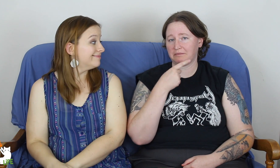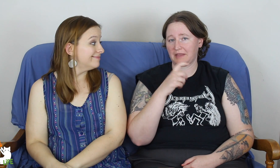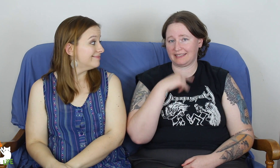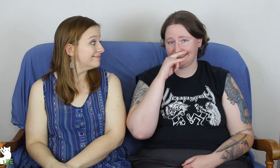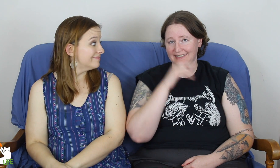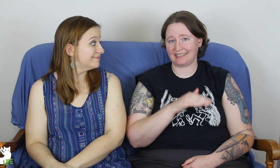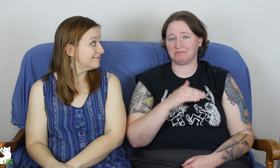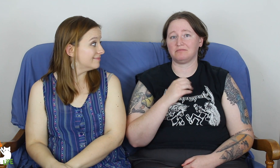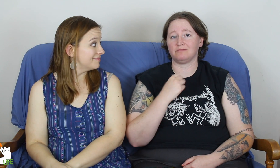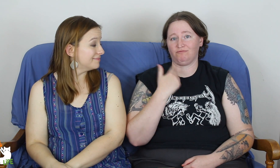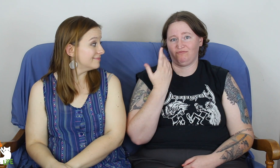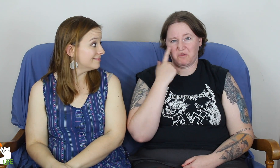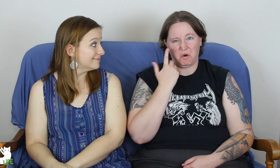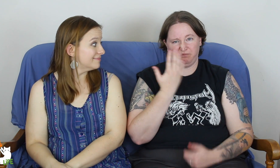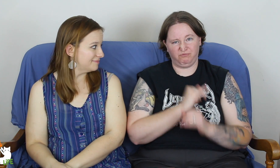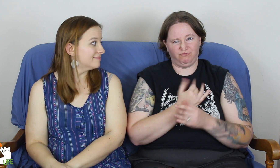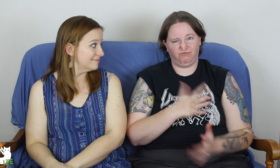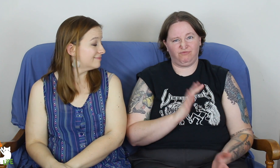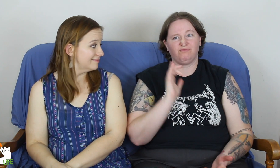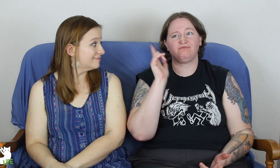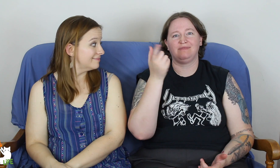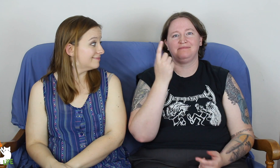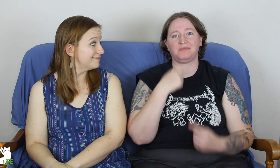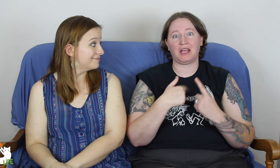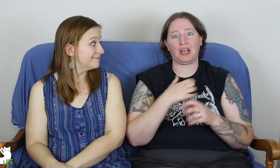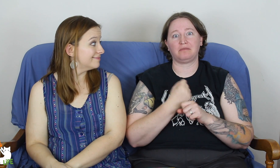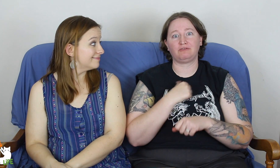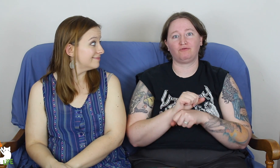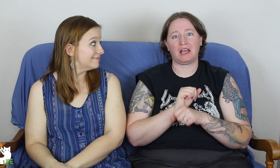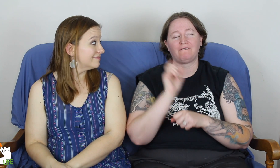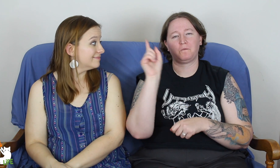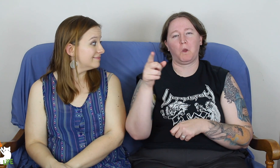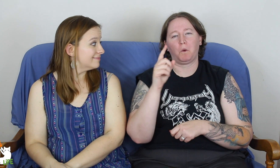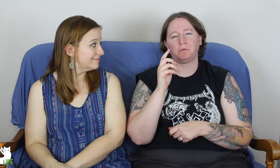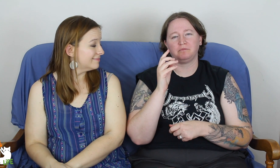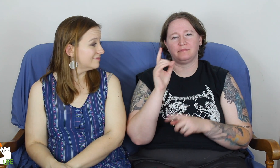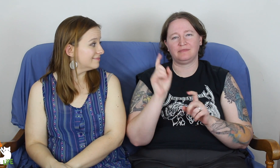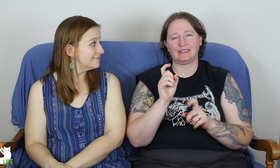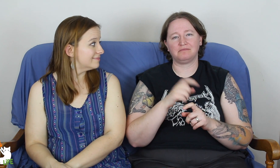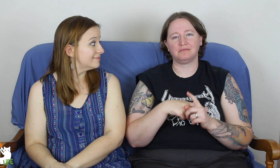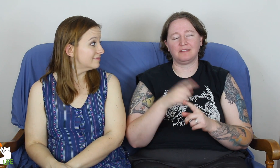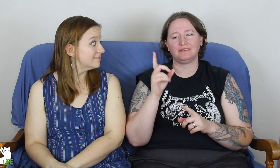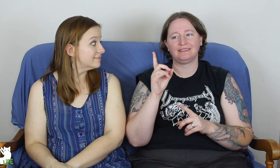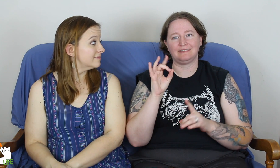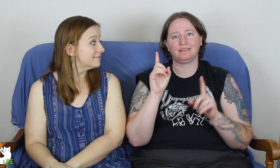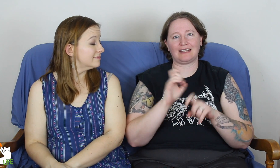Yeah, I had chicken pox when I was a kid and I thought that I was immune. Then later when I got my job, I had to go and get tested